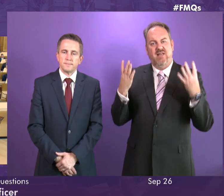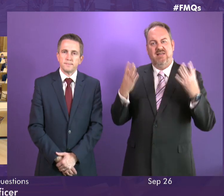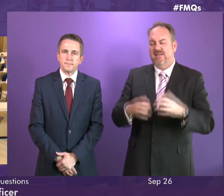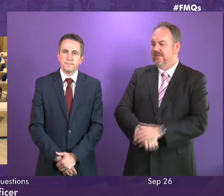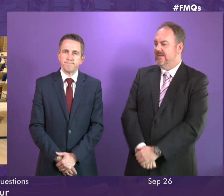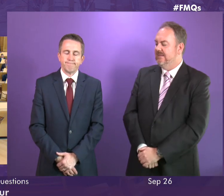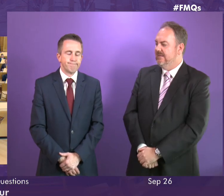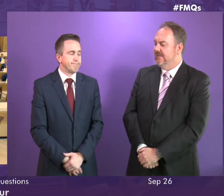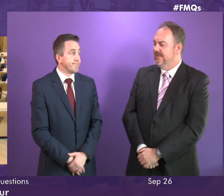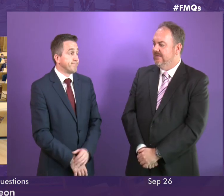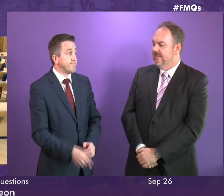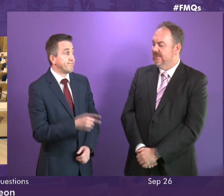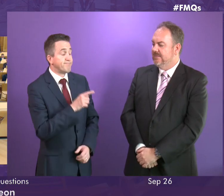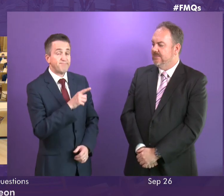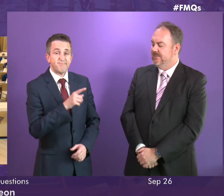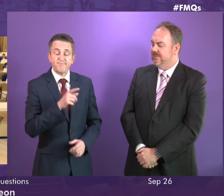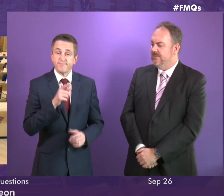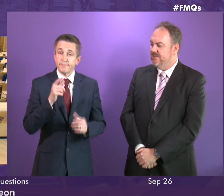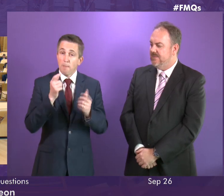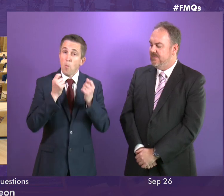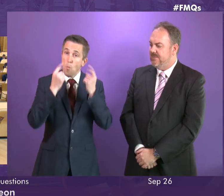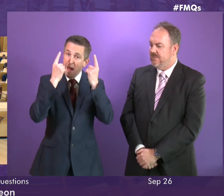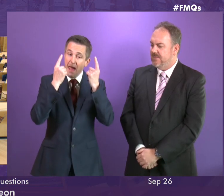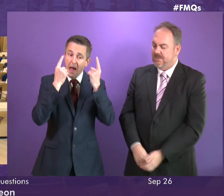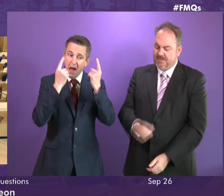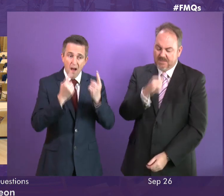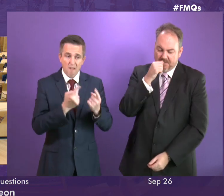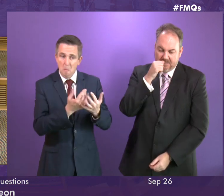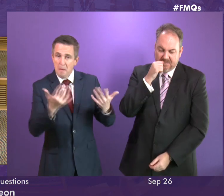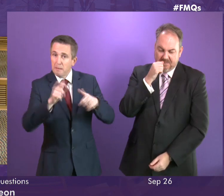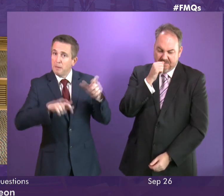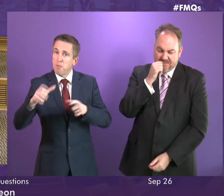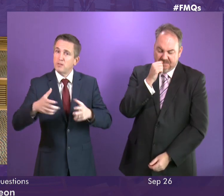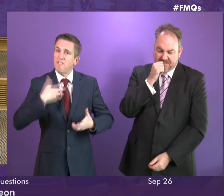The First Minister (Nicola Sturgeon): I understand people’s frustrations when